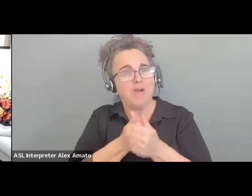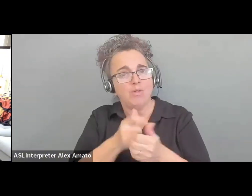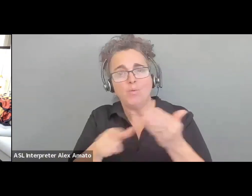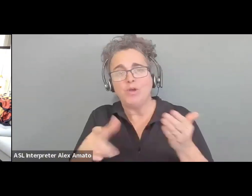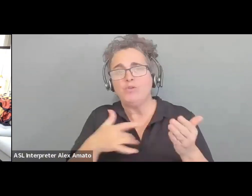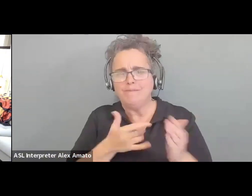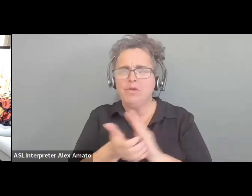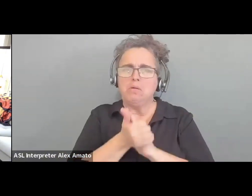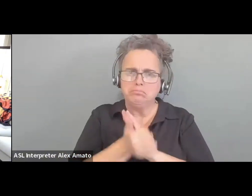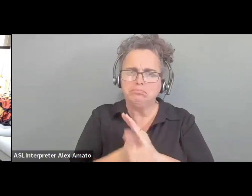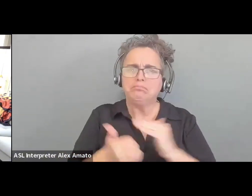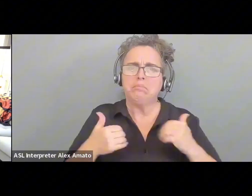and just work hard.